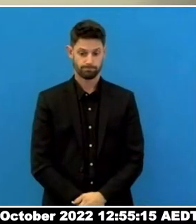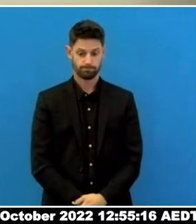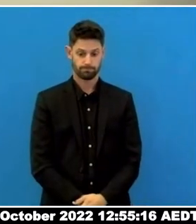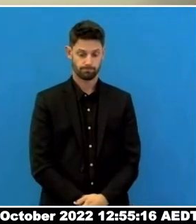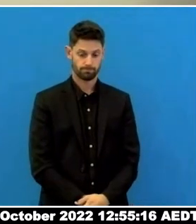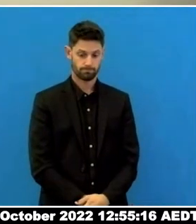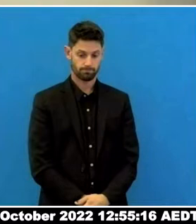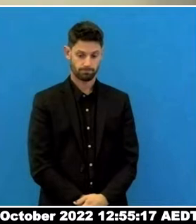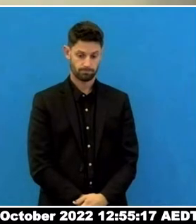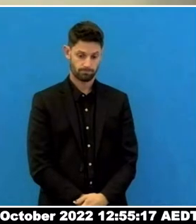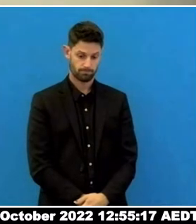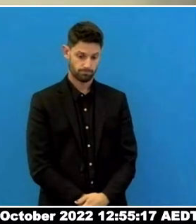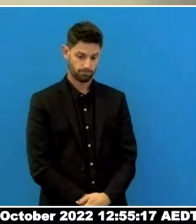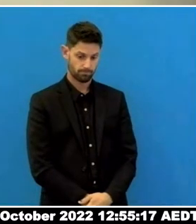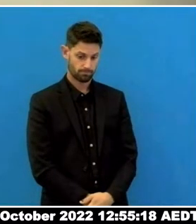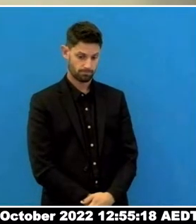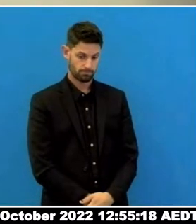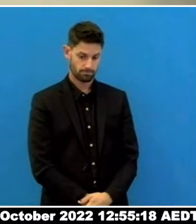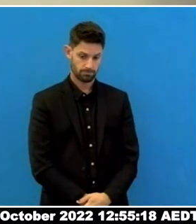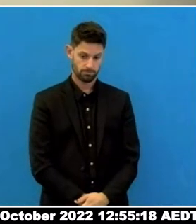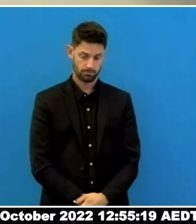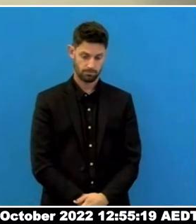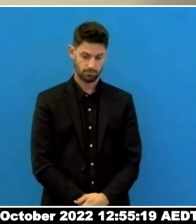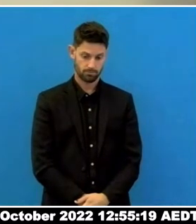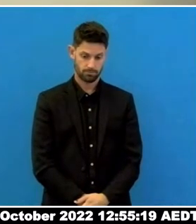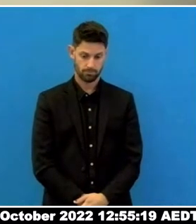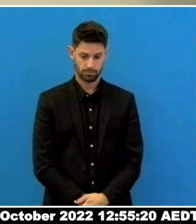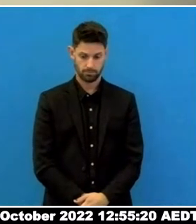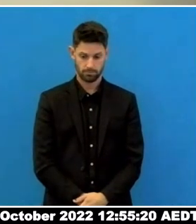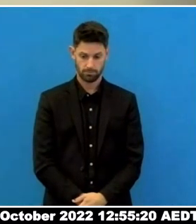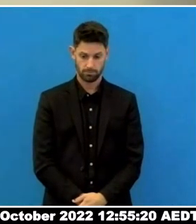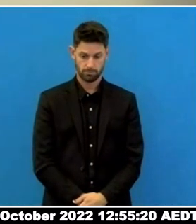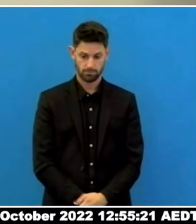COMMISSIONER McEWIN: Thank you very much for your evidence today.